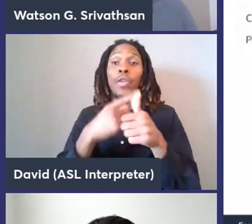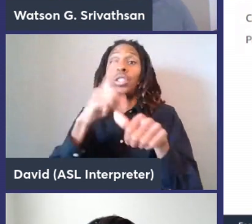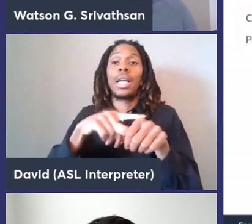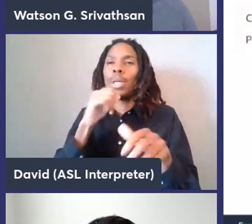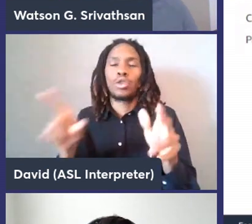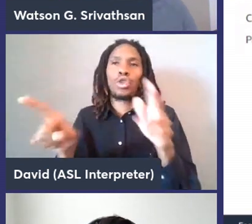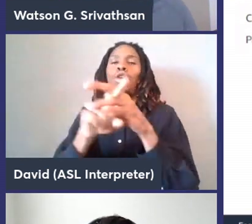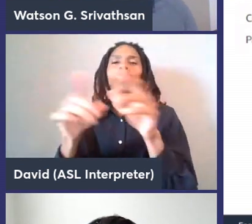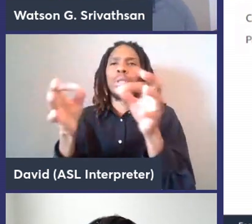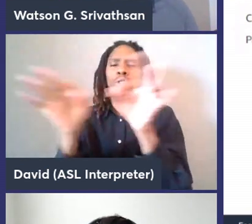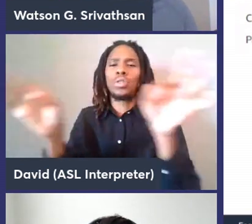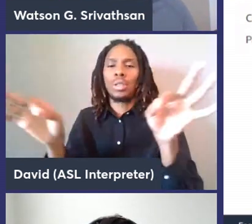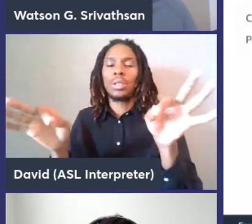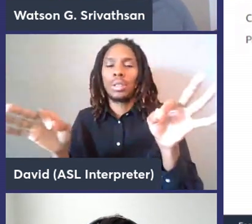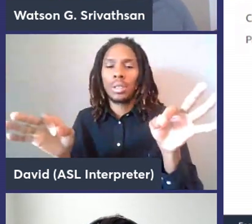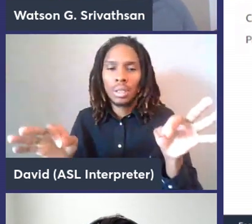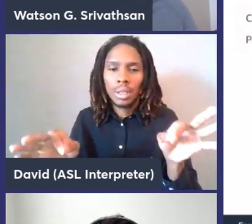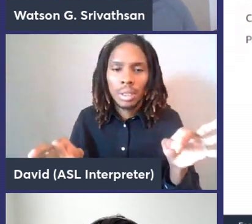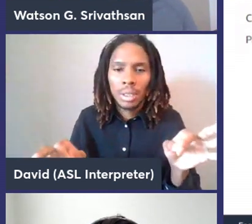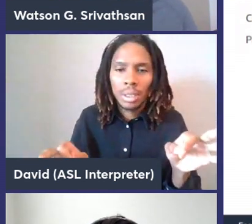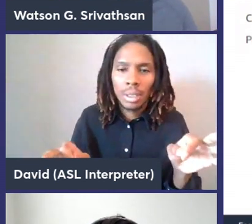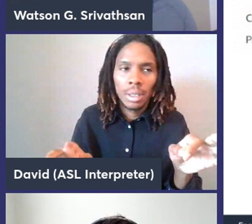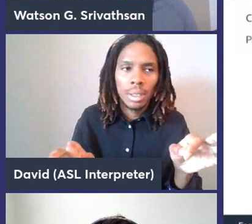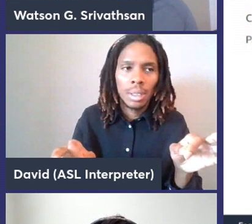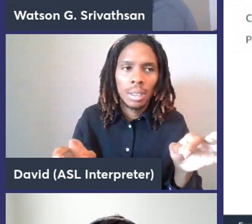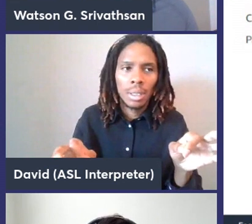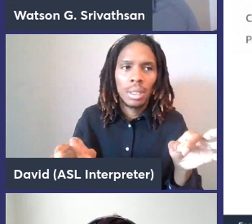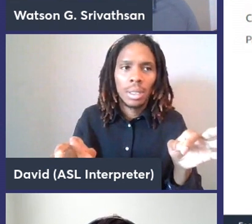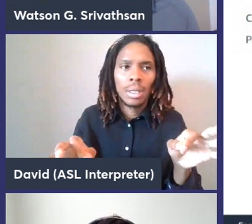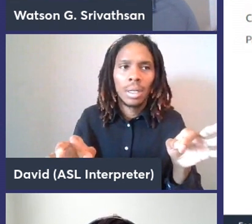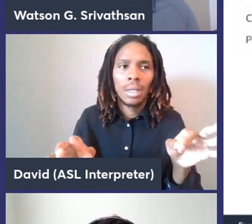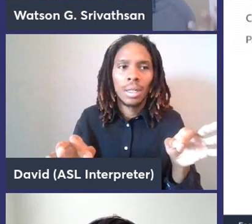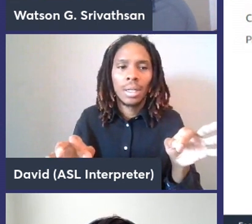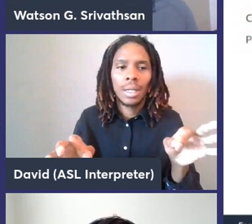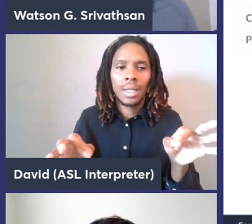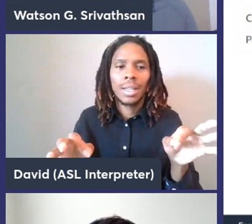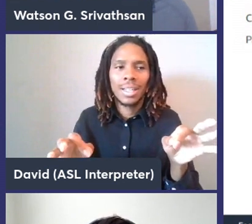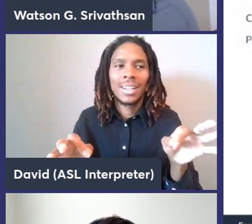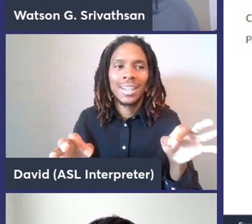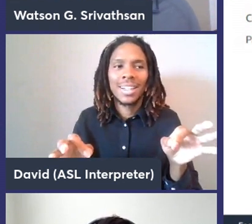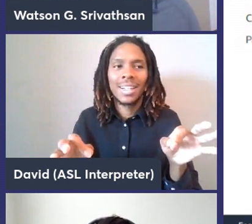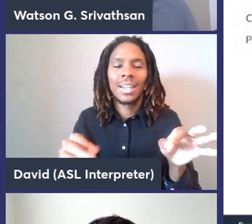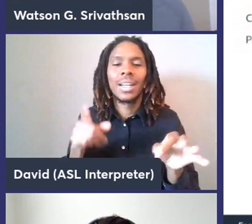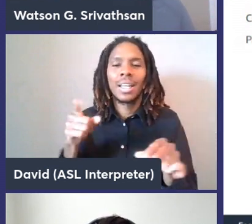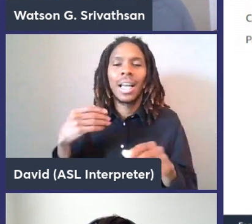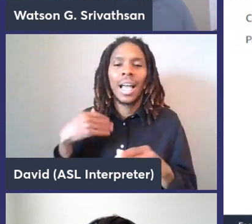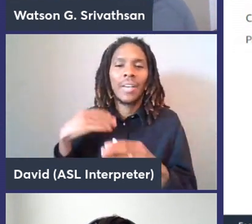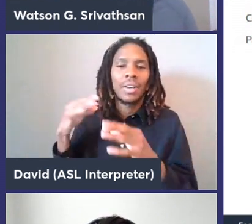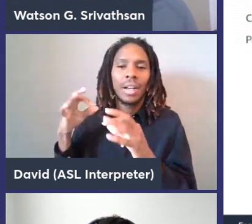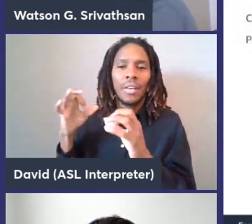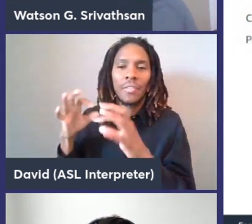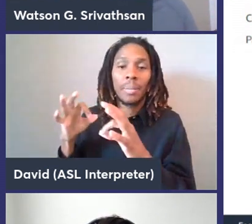Actually, you can see there is a full stop shown in the translation, and let's say that there is a feedback and the full stop doesn't show up.